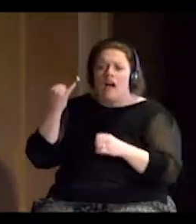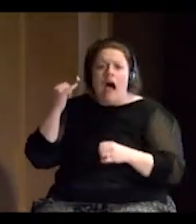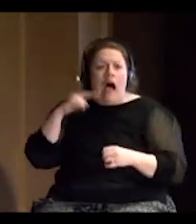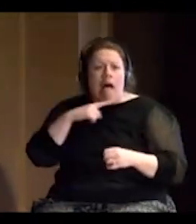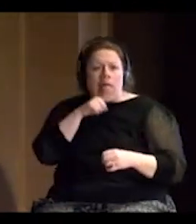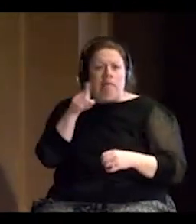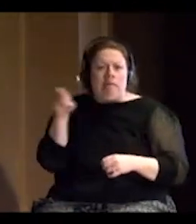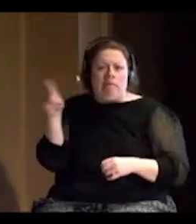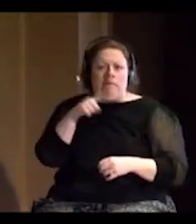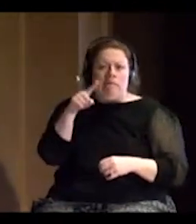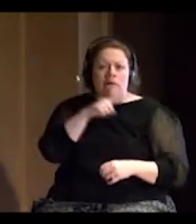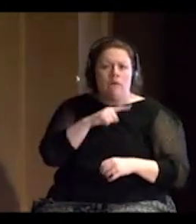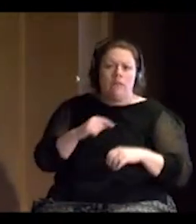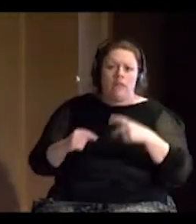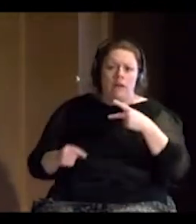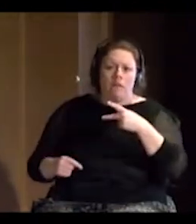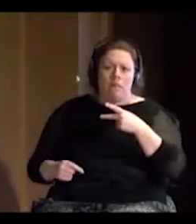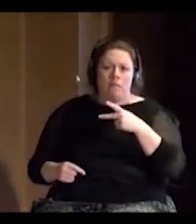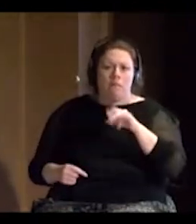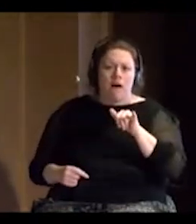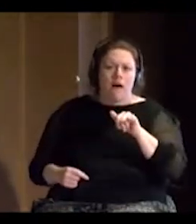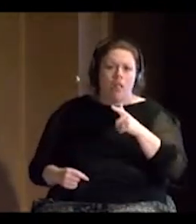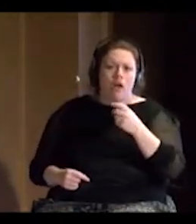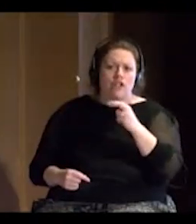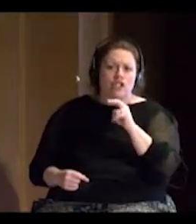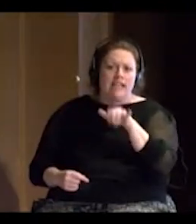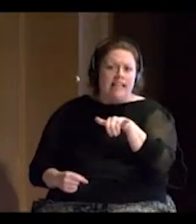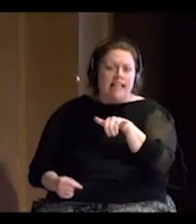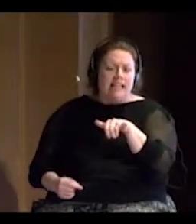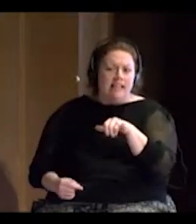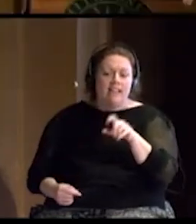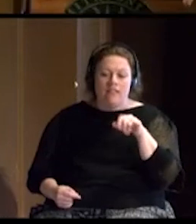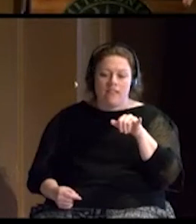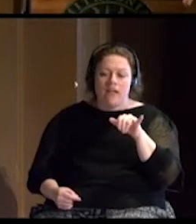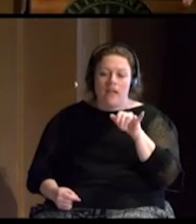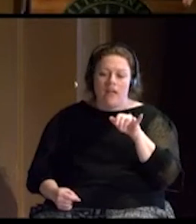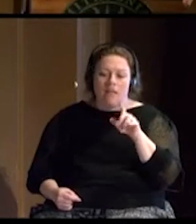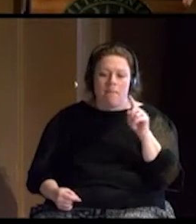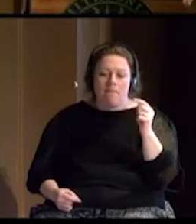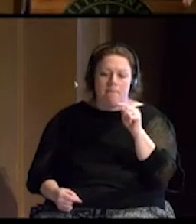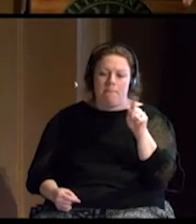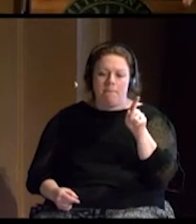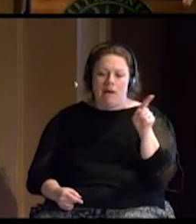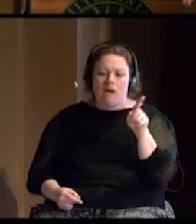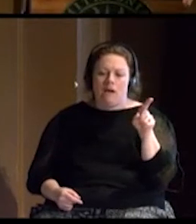where you had the phylogeny, and then you had kind of the like, yeah, that, back. [Ricardo] This one?